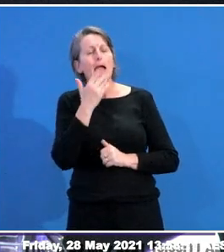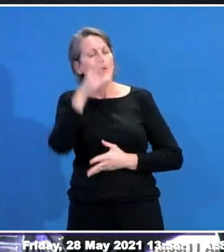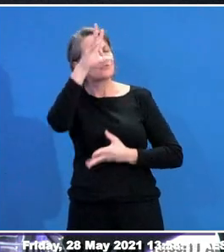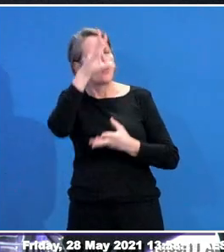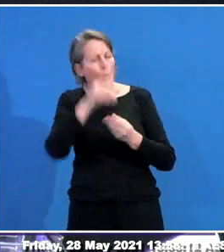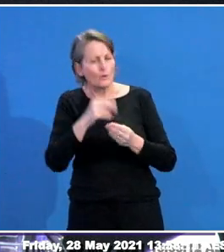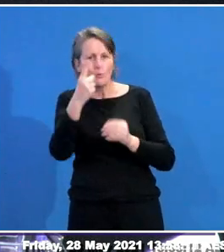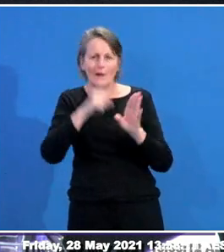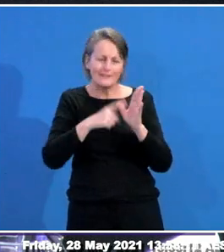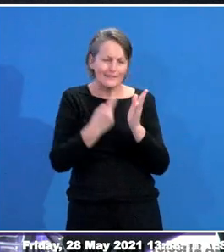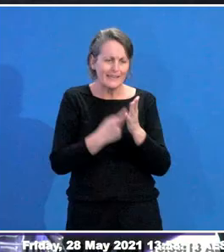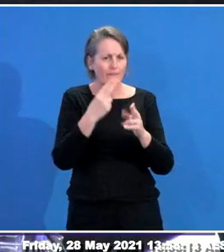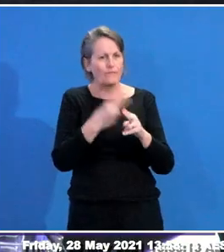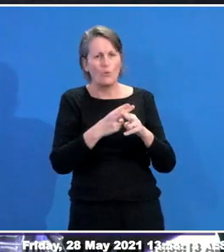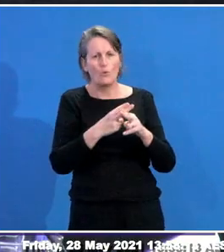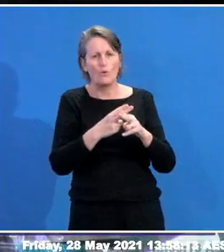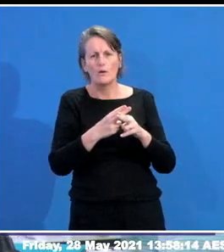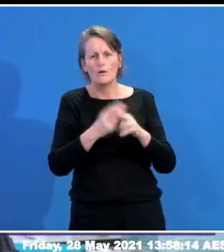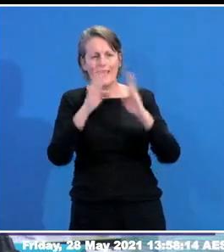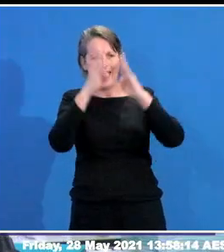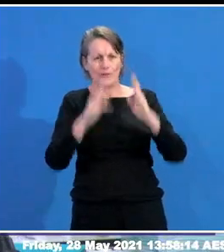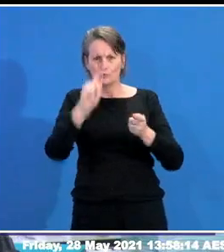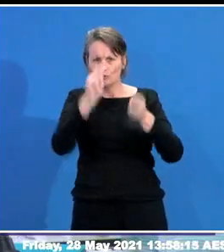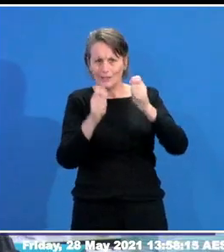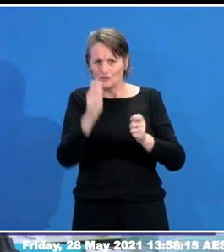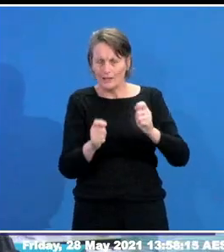modifications for each year, but we do have that figure, Chair. I'll have to get that for you.